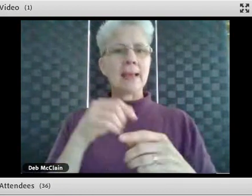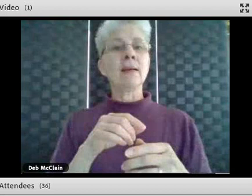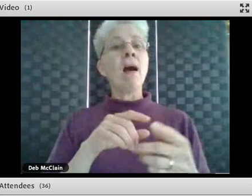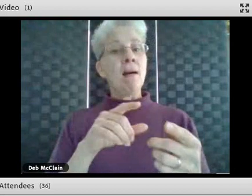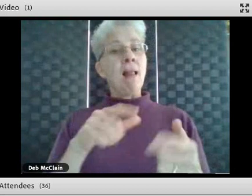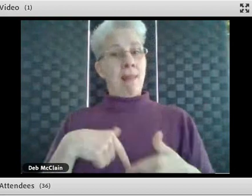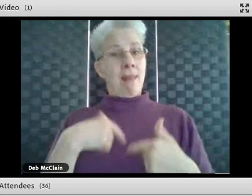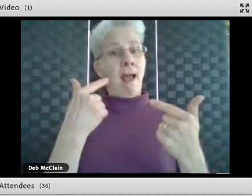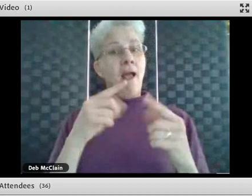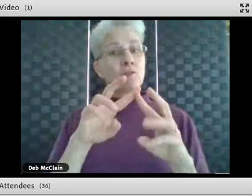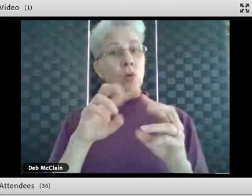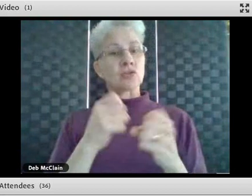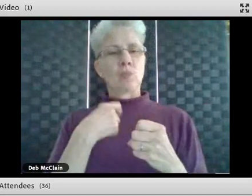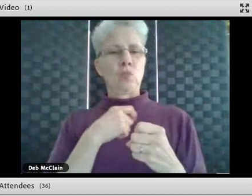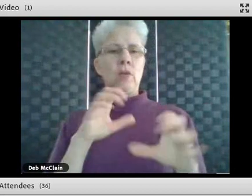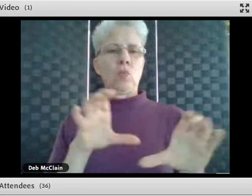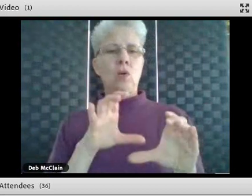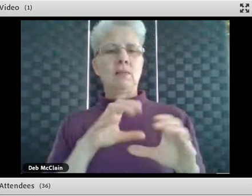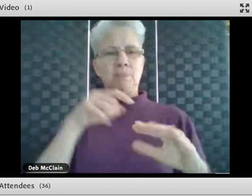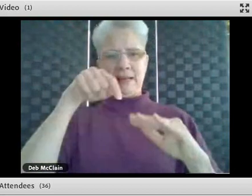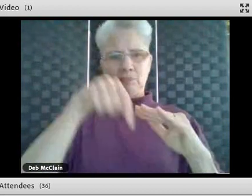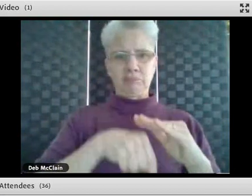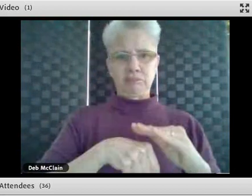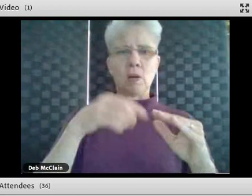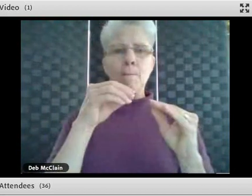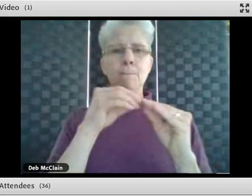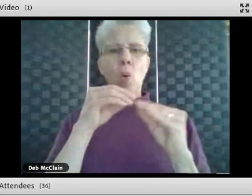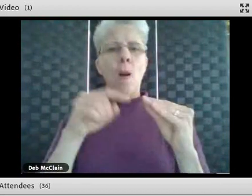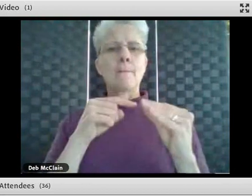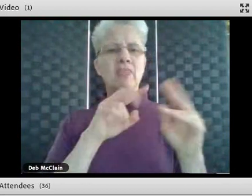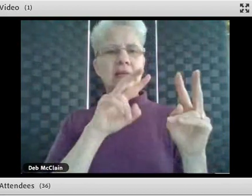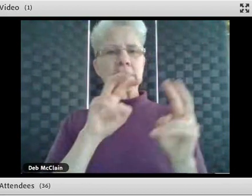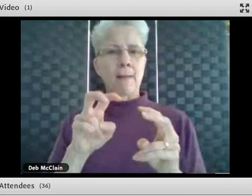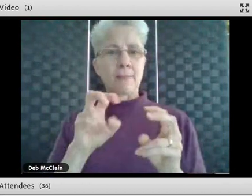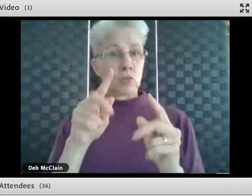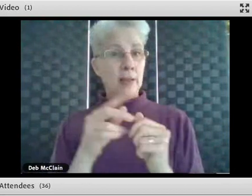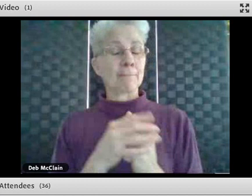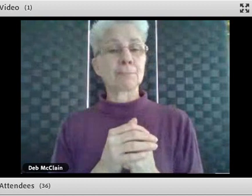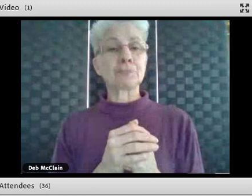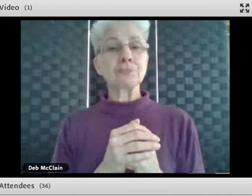where we can get more in-depth about all these topics, okay?